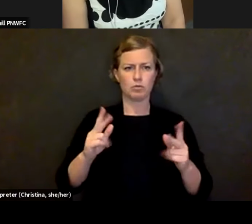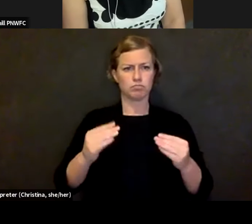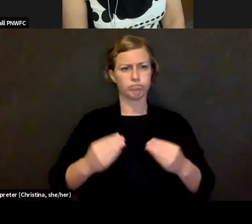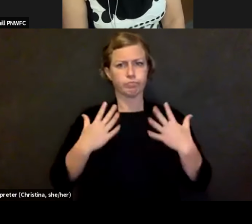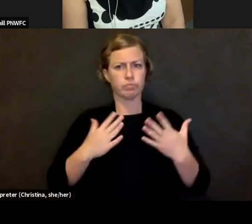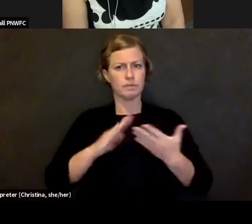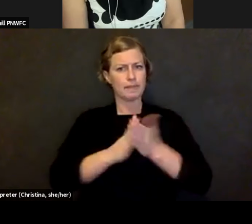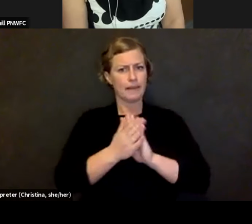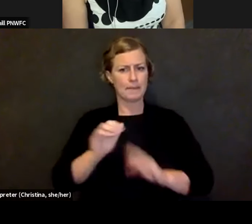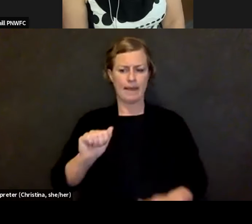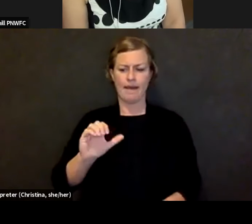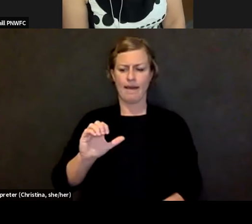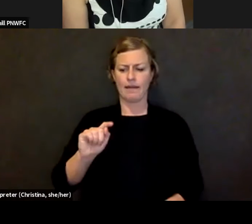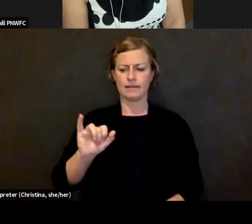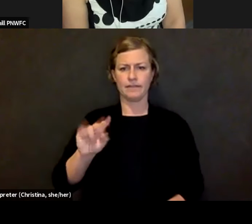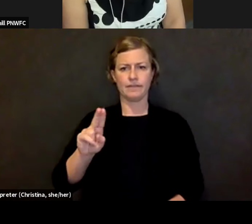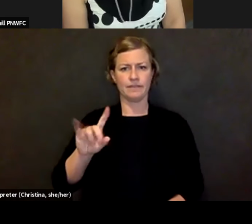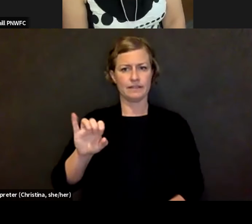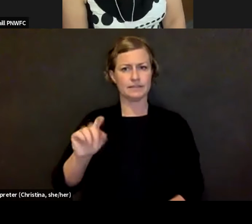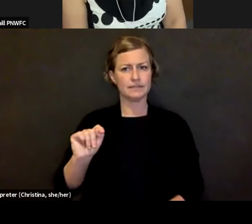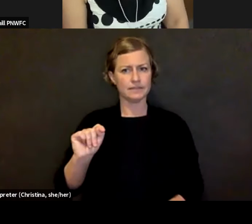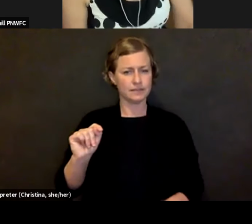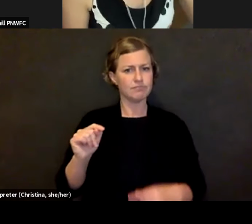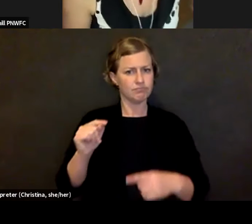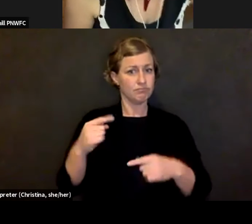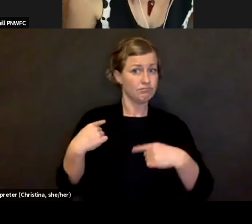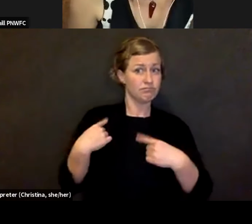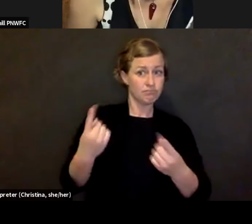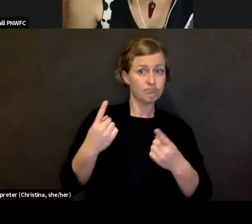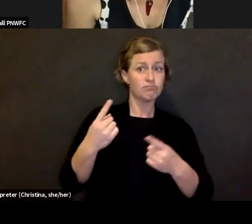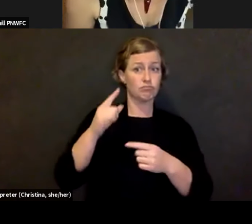a lot about recently. You know, a lot of people became